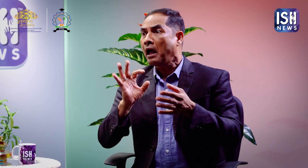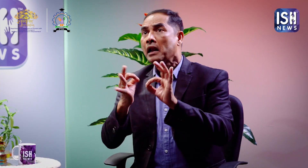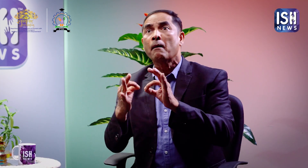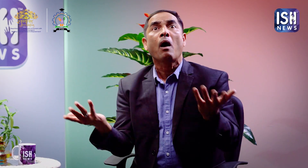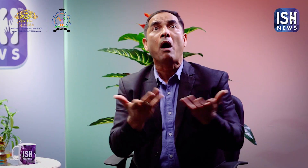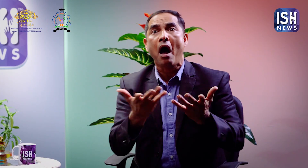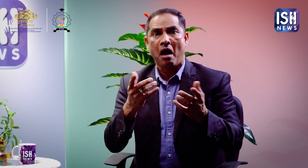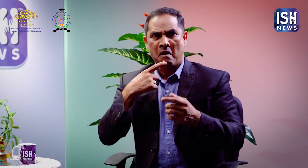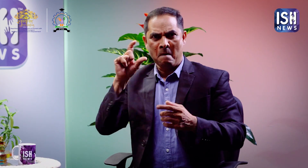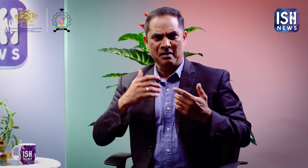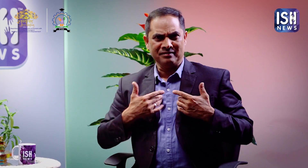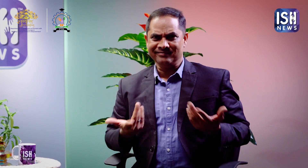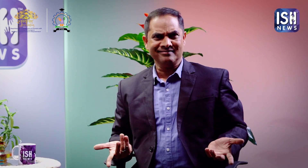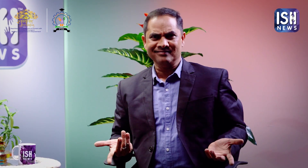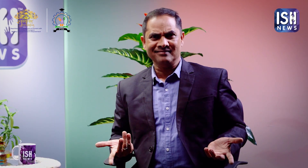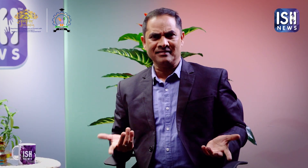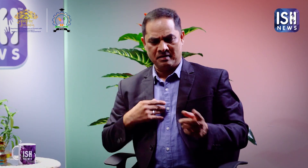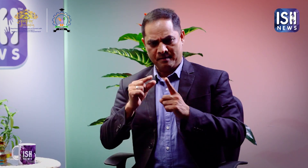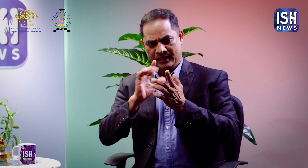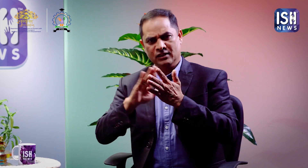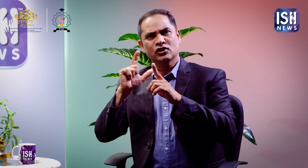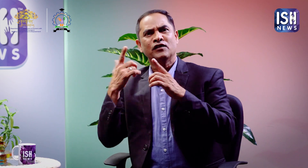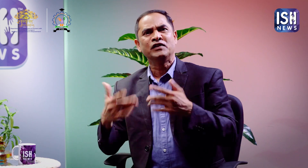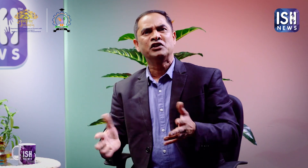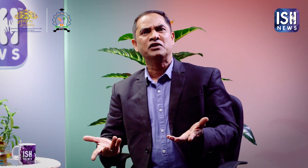I never complained about the lack of interpreters, and yet I studied diligently to earn my PhD.